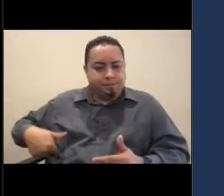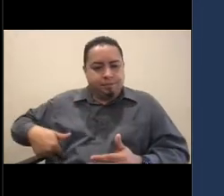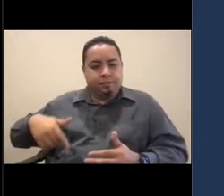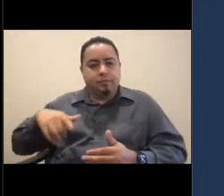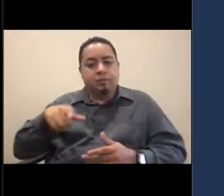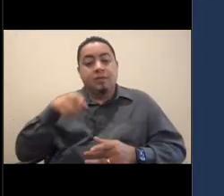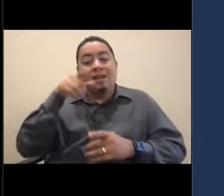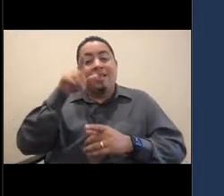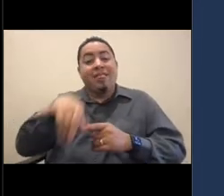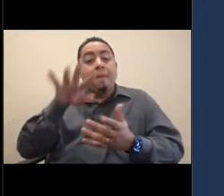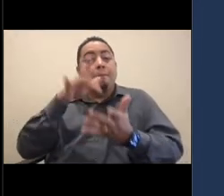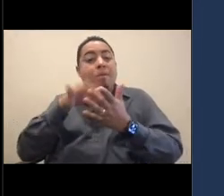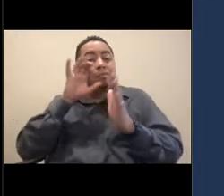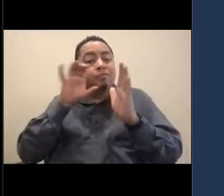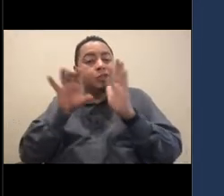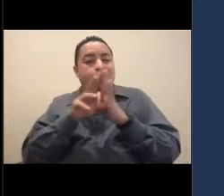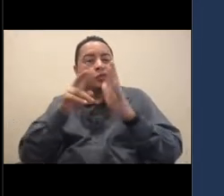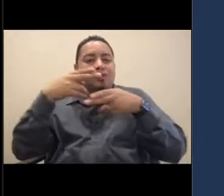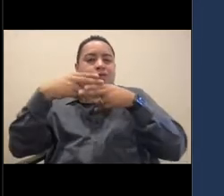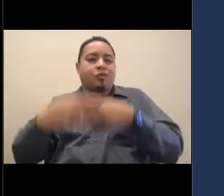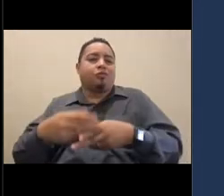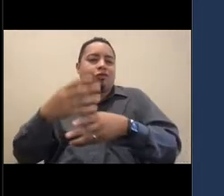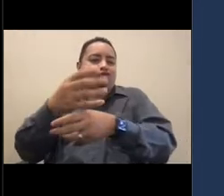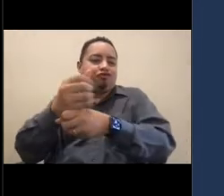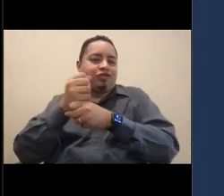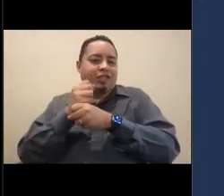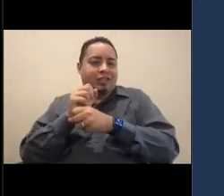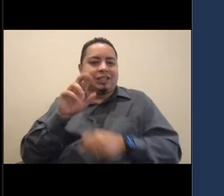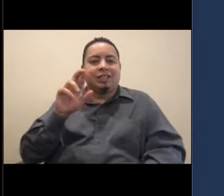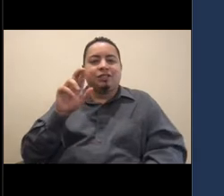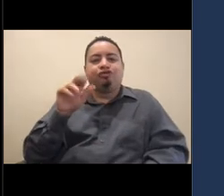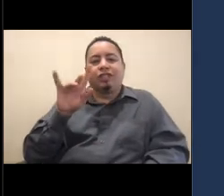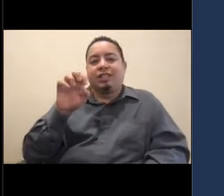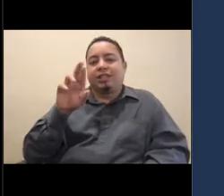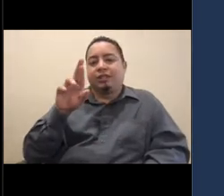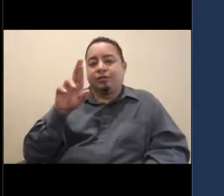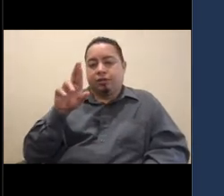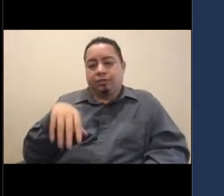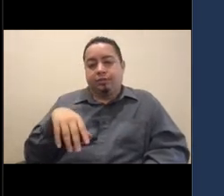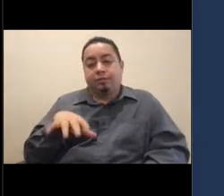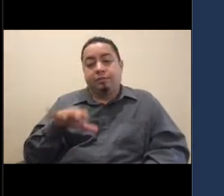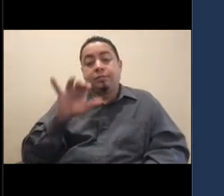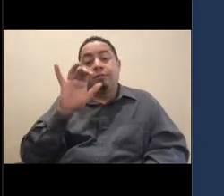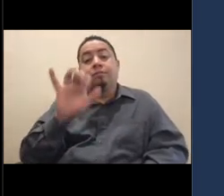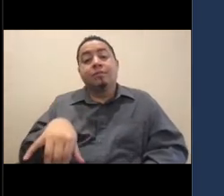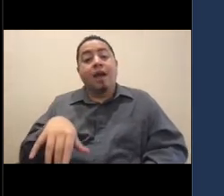And I'll show you how we kind of put those out in the lake in just a minute. But that receiver basically is going to pick up this tag,